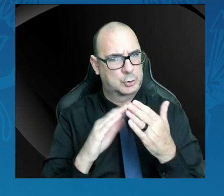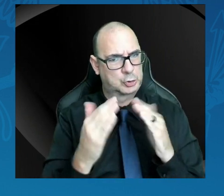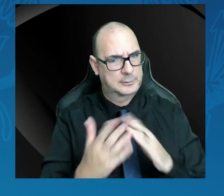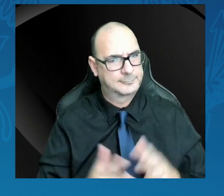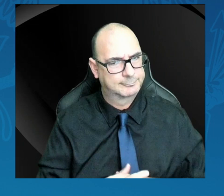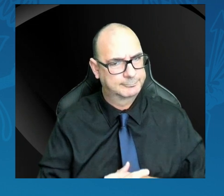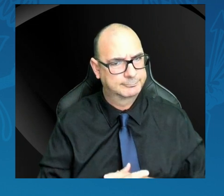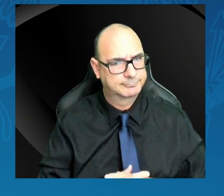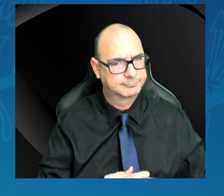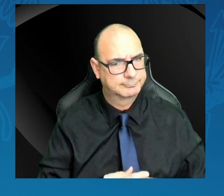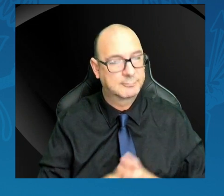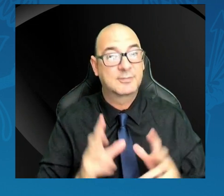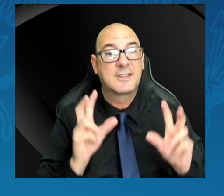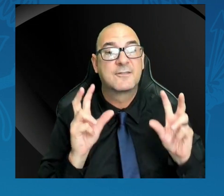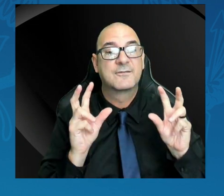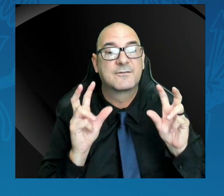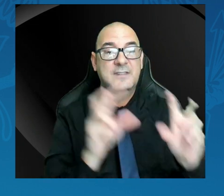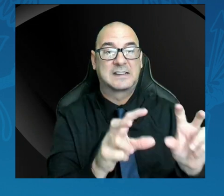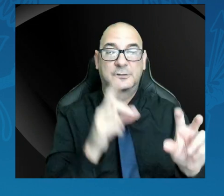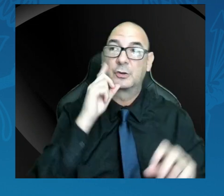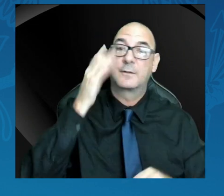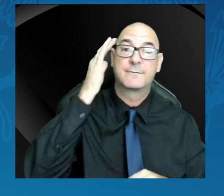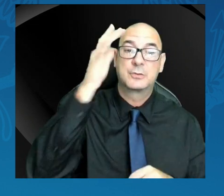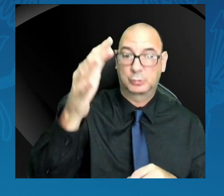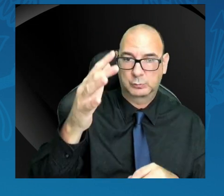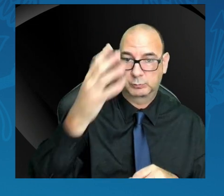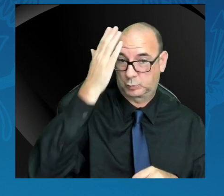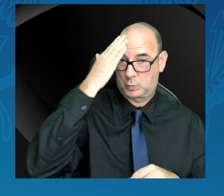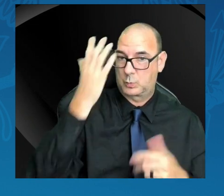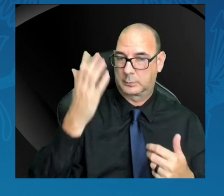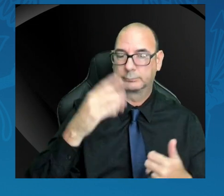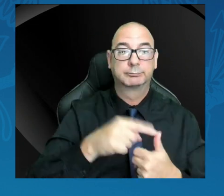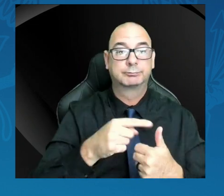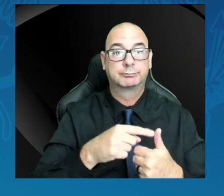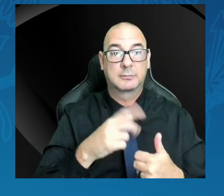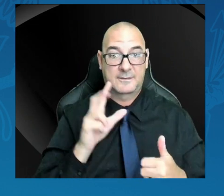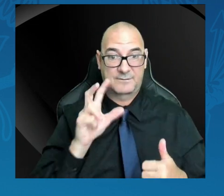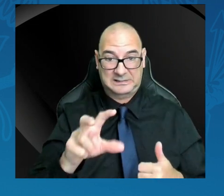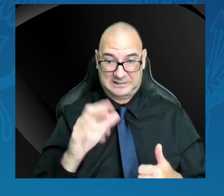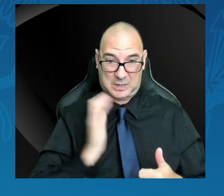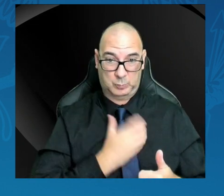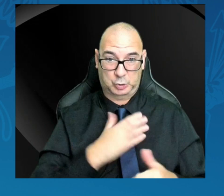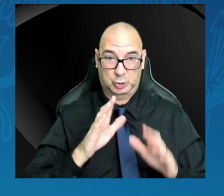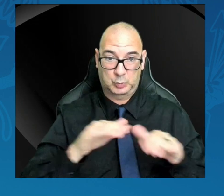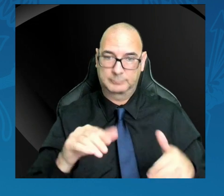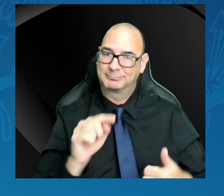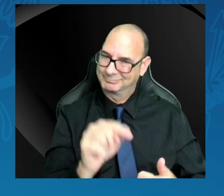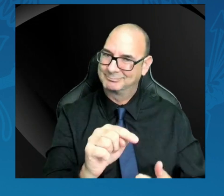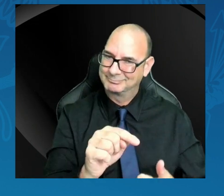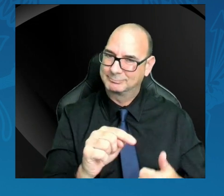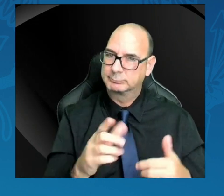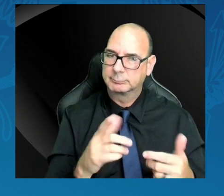knowing, one, that when we invest in our children, we're investing in the future and when we invest in innovation.